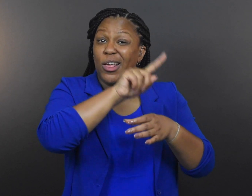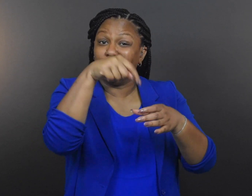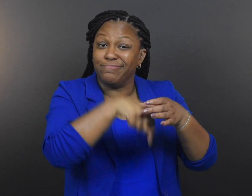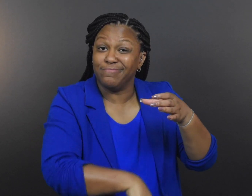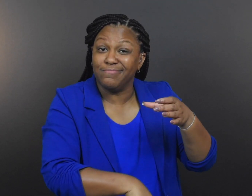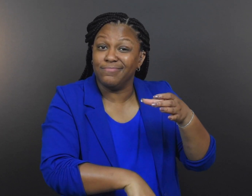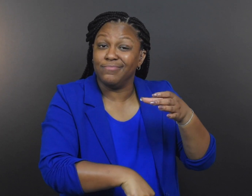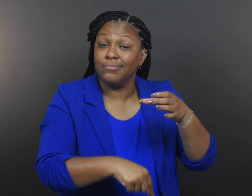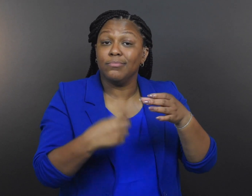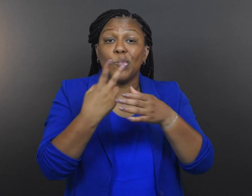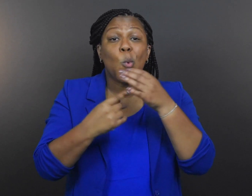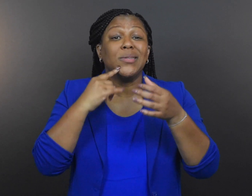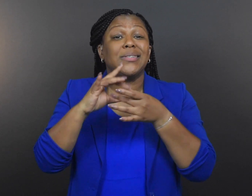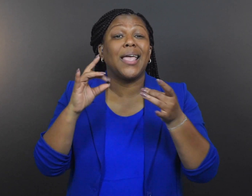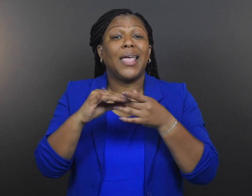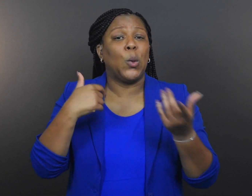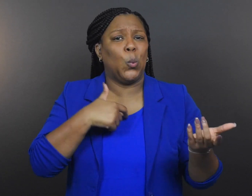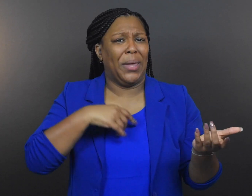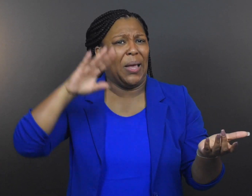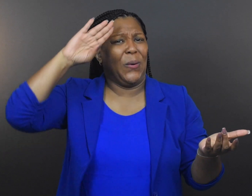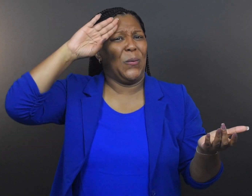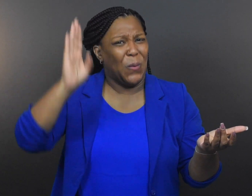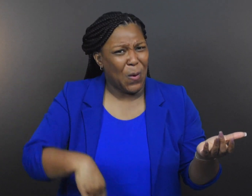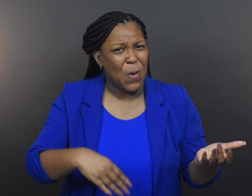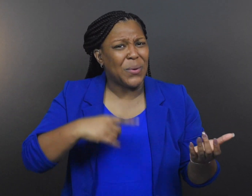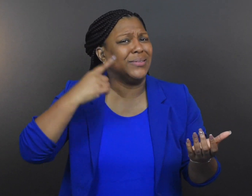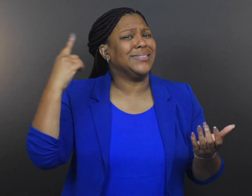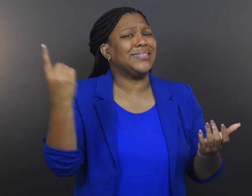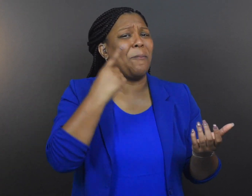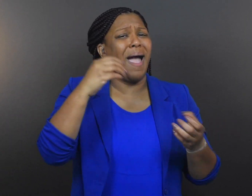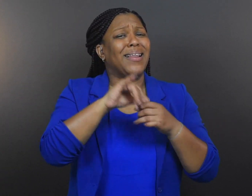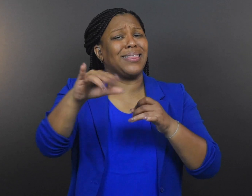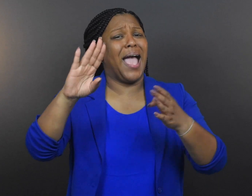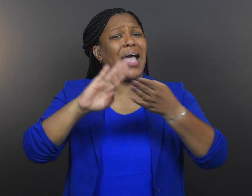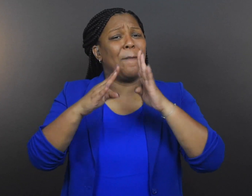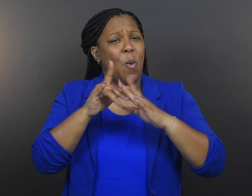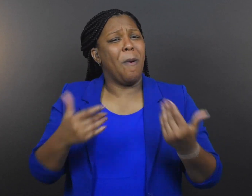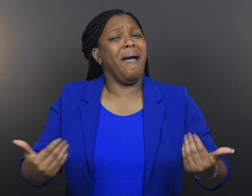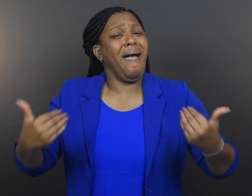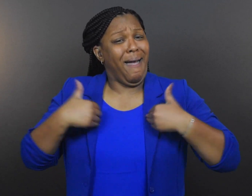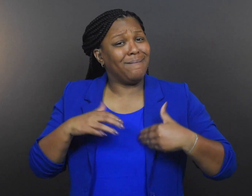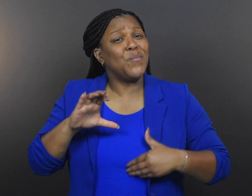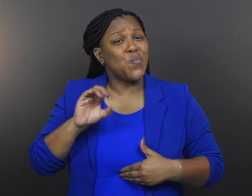“we know there’s somebody in that community who has COVID-19,” Mia says.